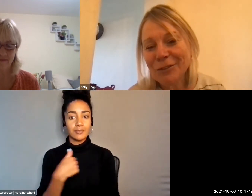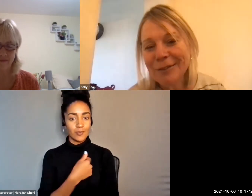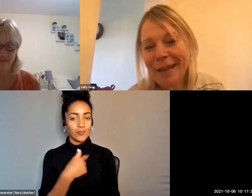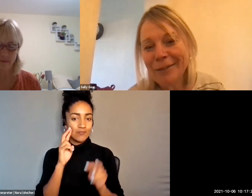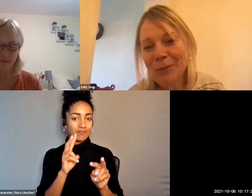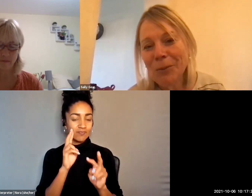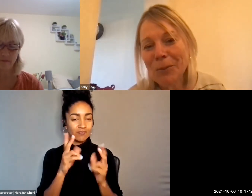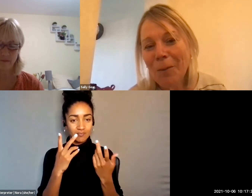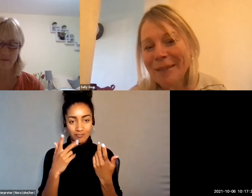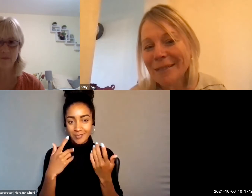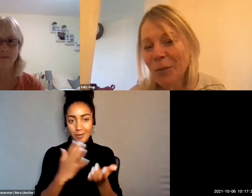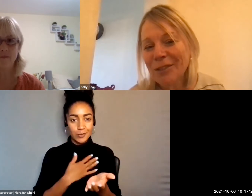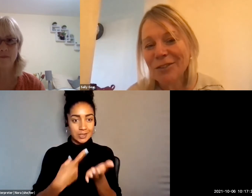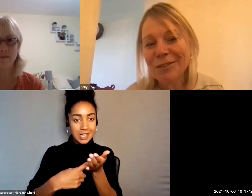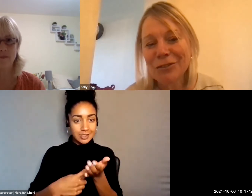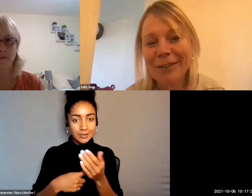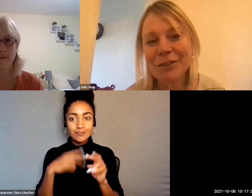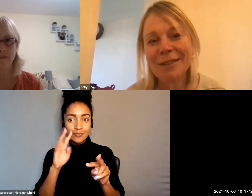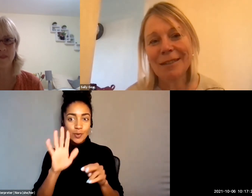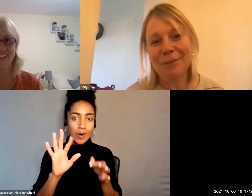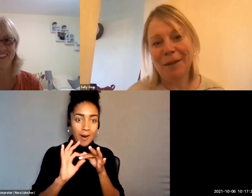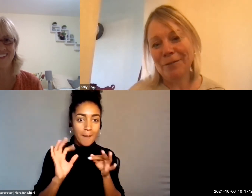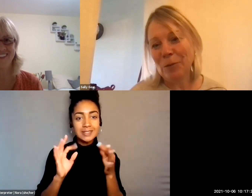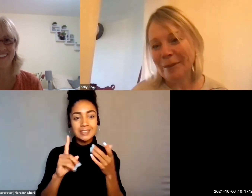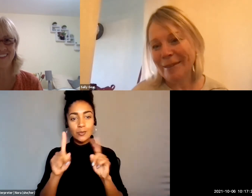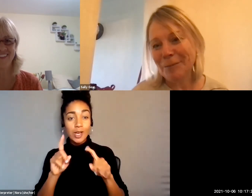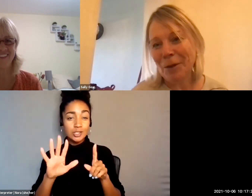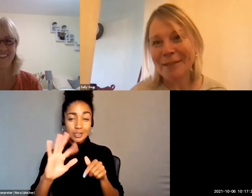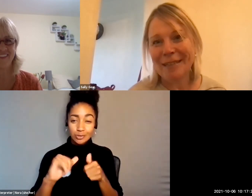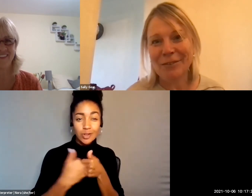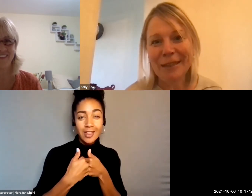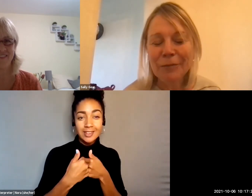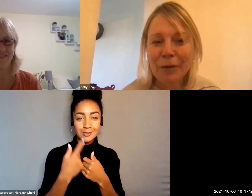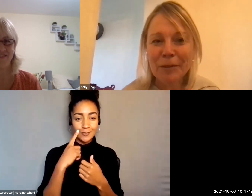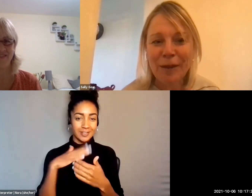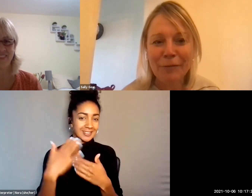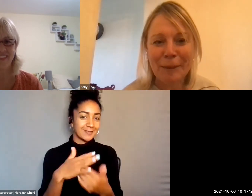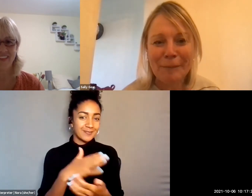we go forward in the next part of the session. Thank you very much for having me.